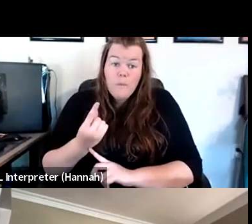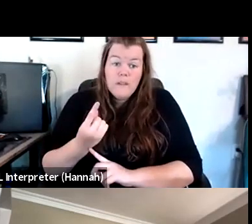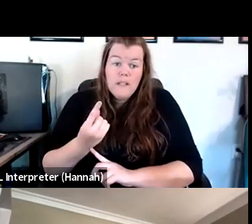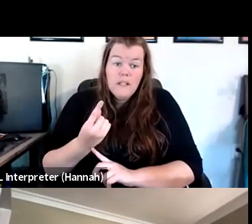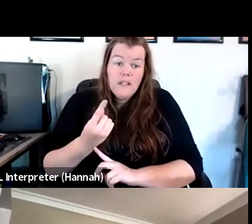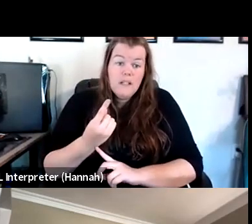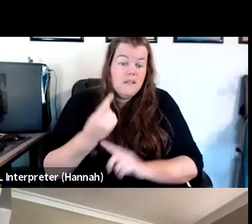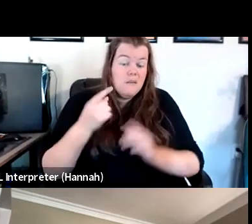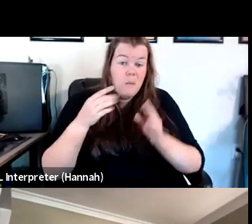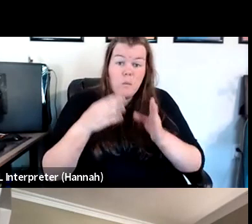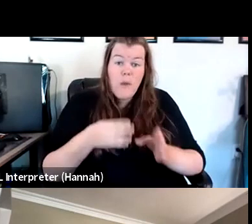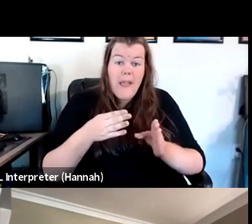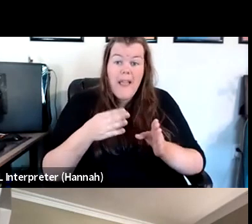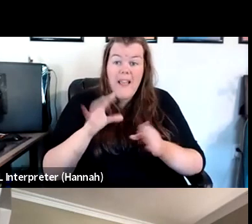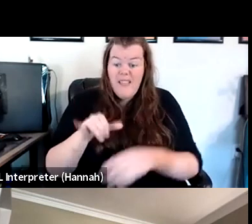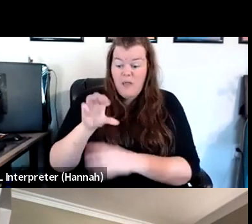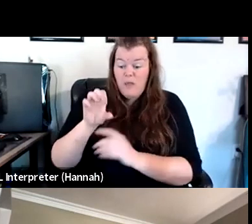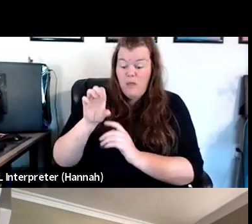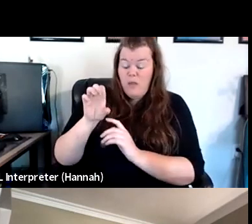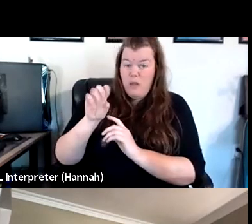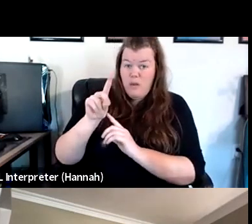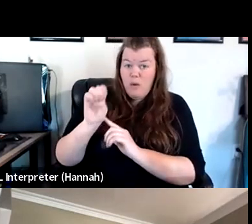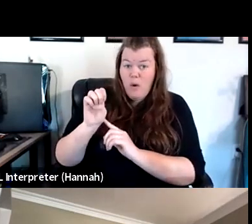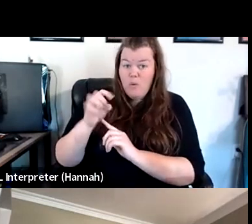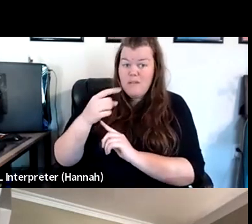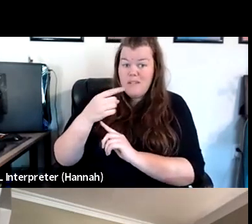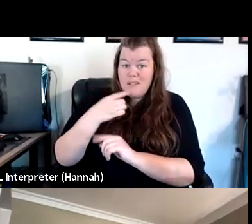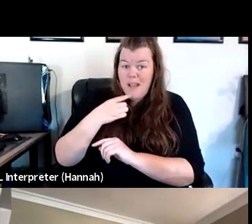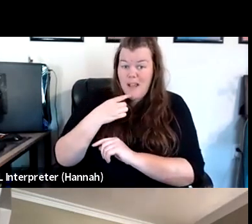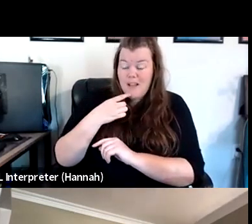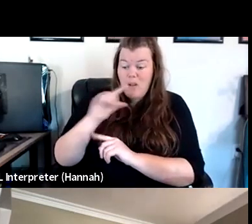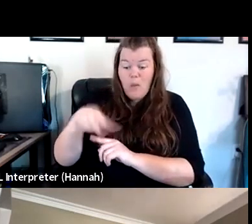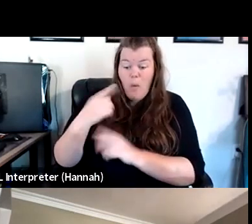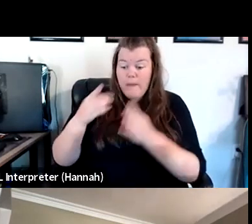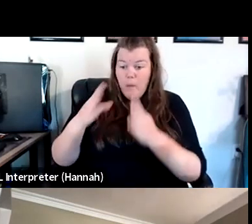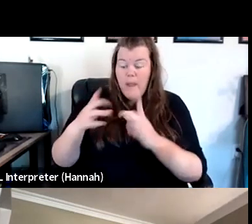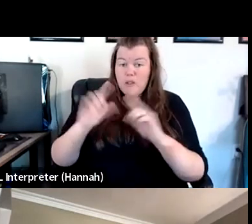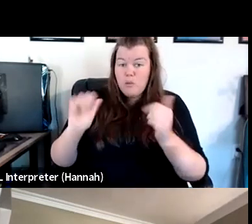way that the code has laid out for someone to challenge a guardian's actions is to